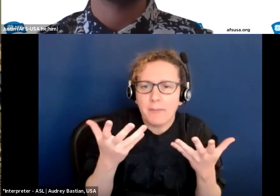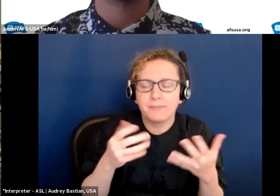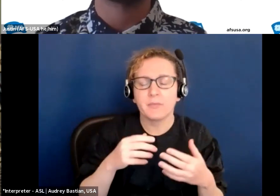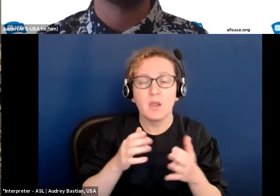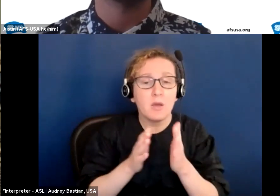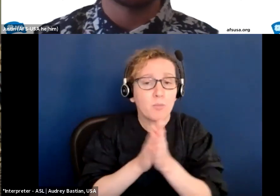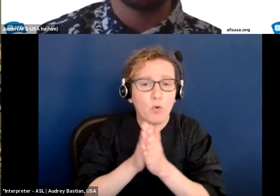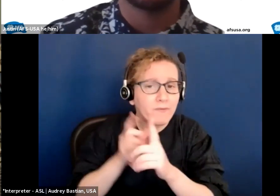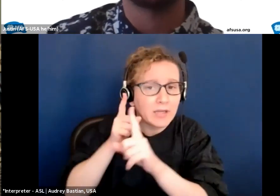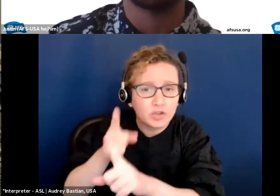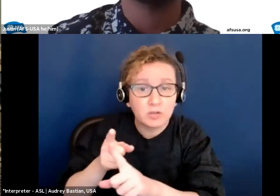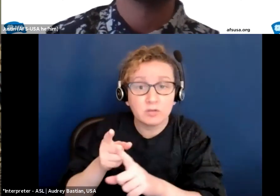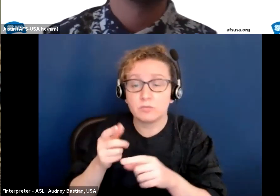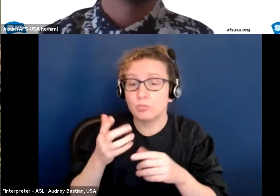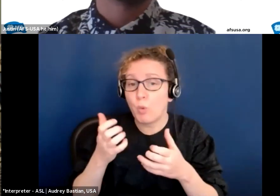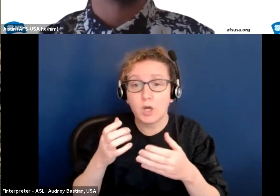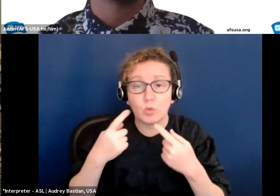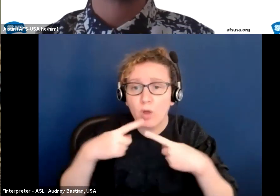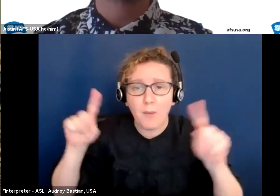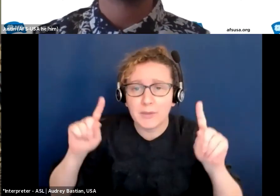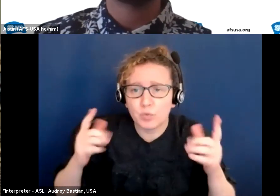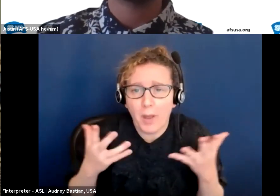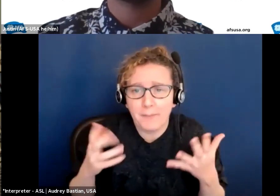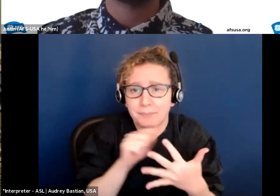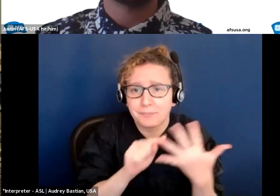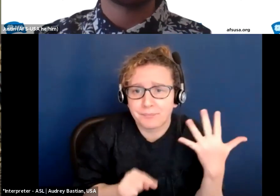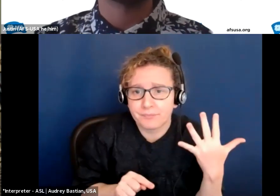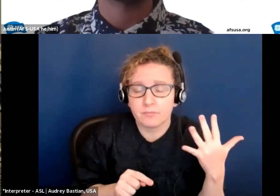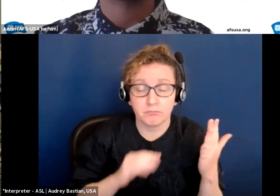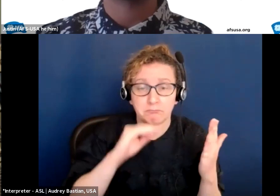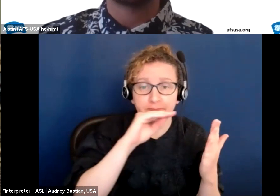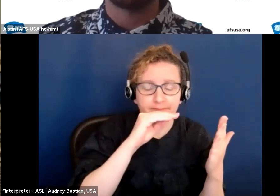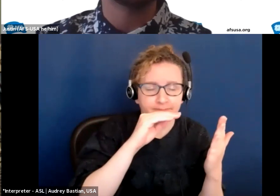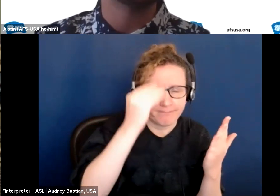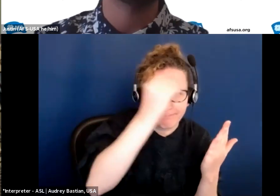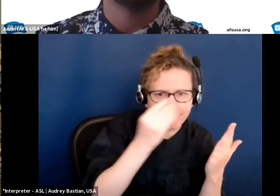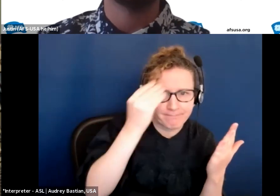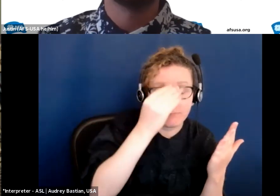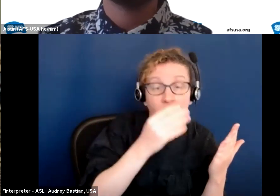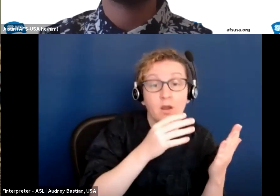you hope to accomplish by going abroad. We can then start into conversations about what